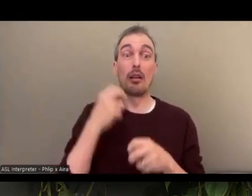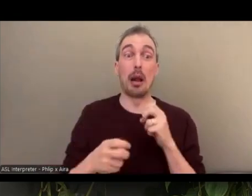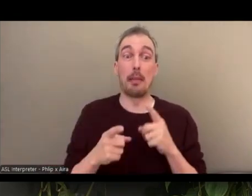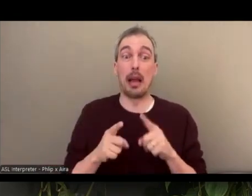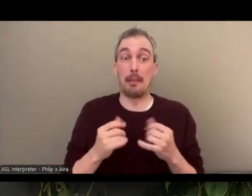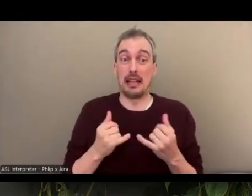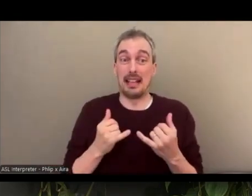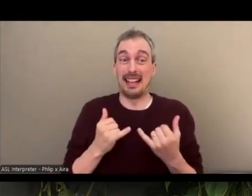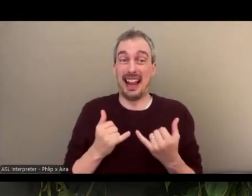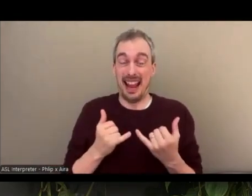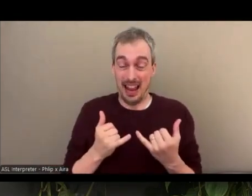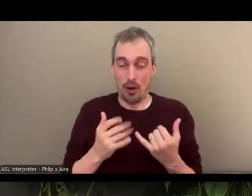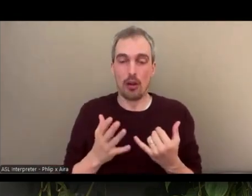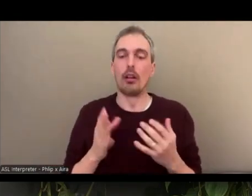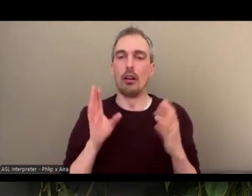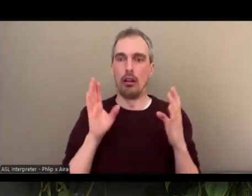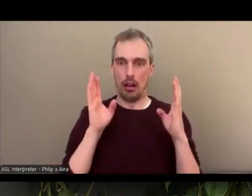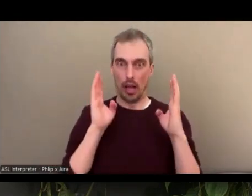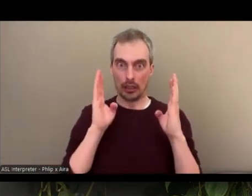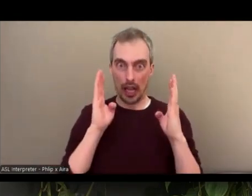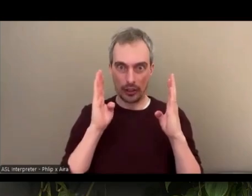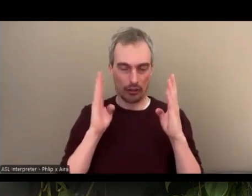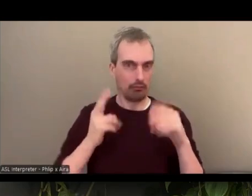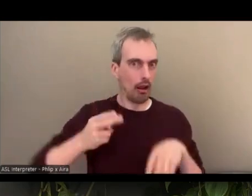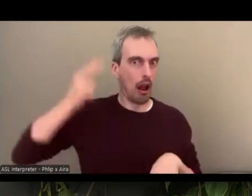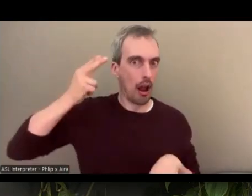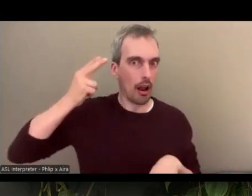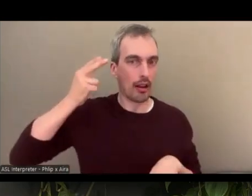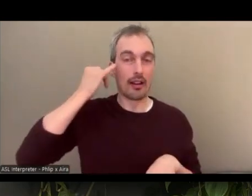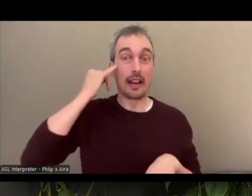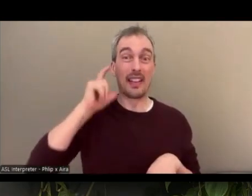Just in general. Because it means catching problems before they impact your users. All right?